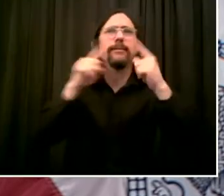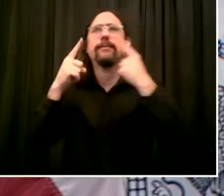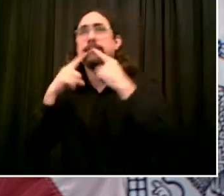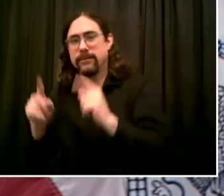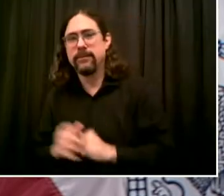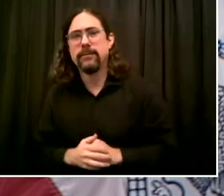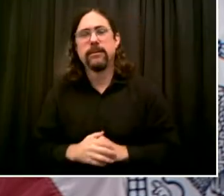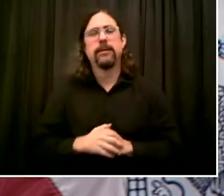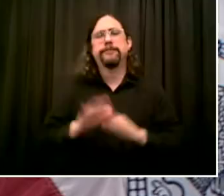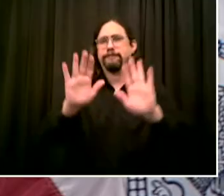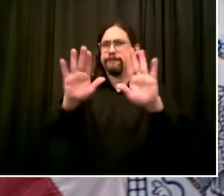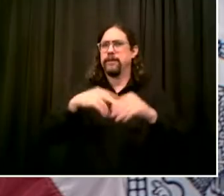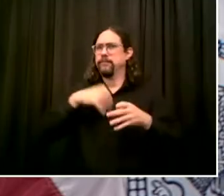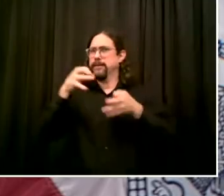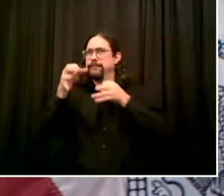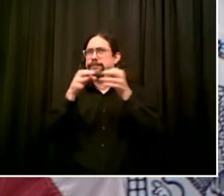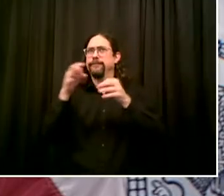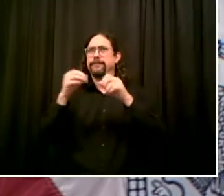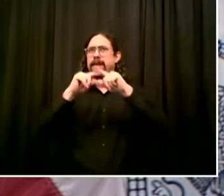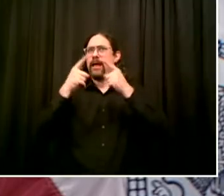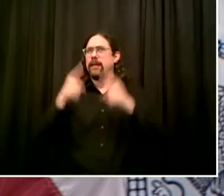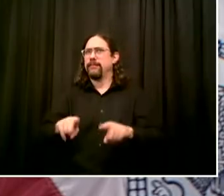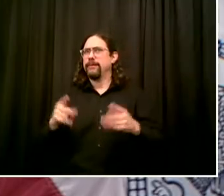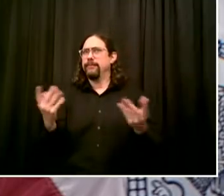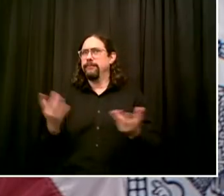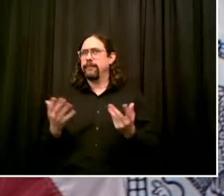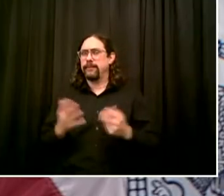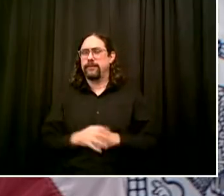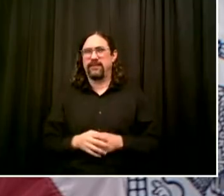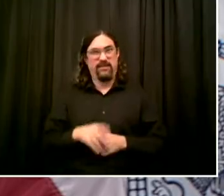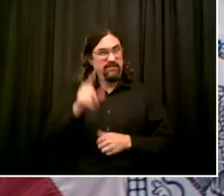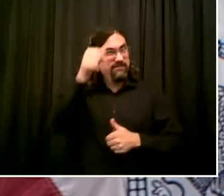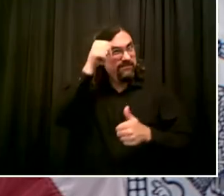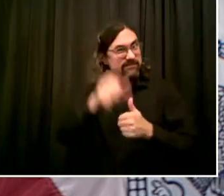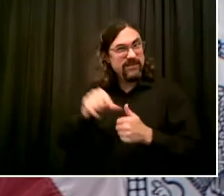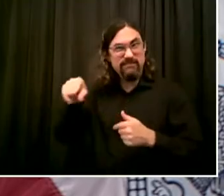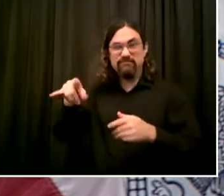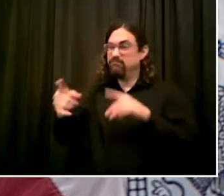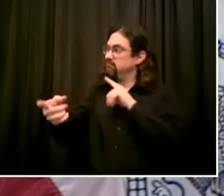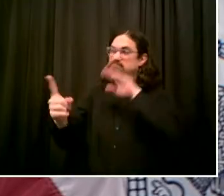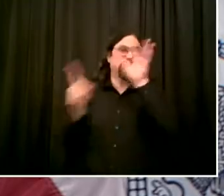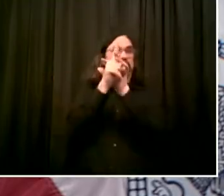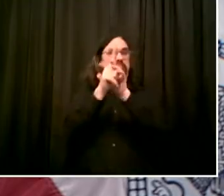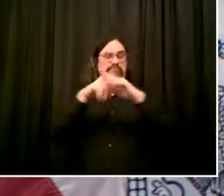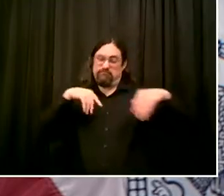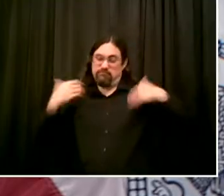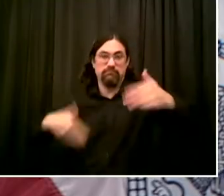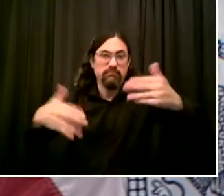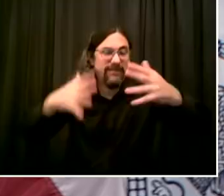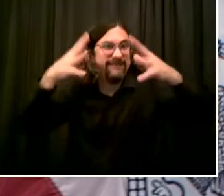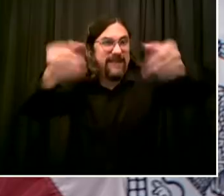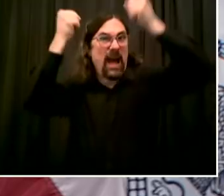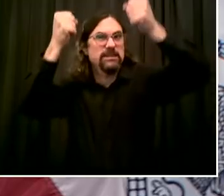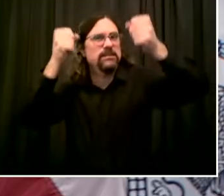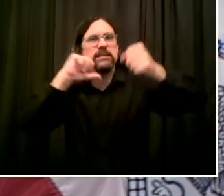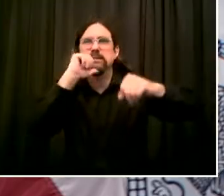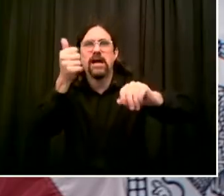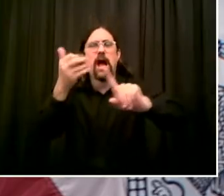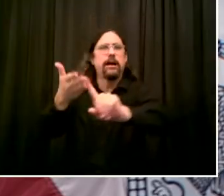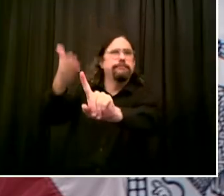TO HELP THEM SUCCEED . THE ORIGINAL